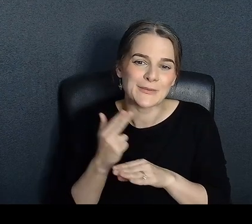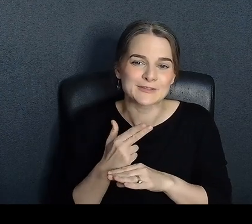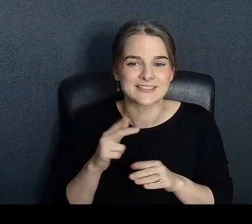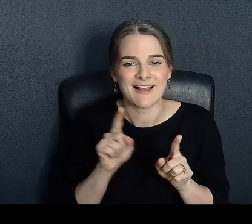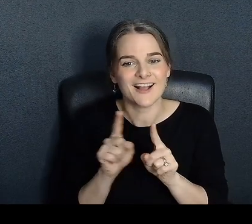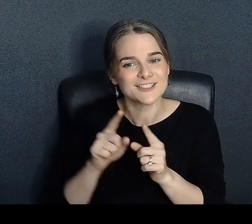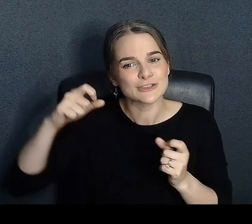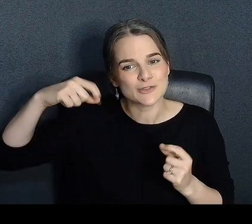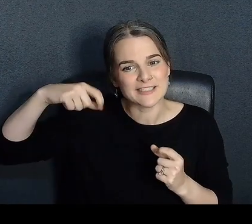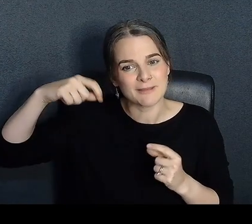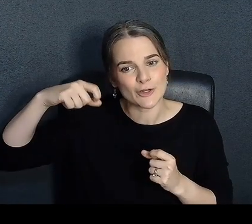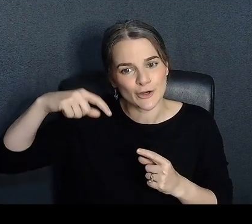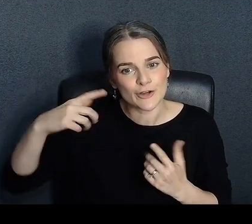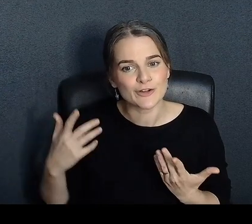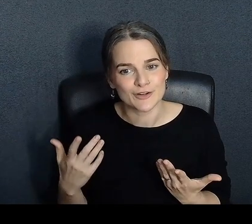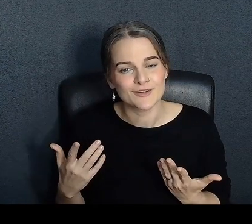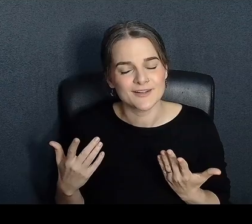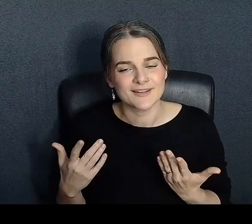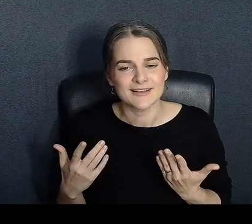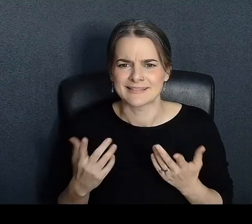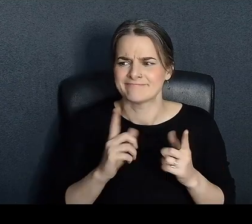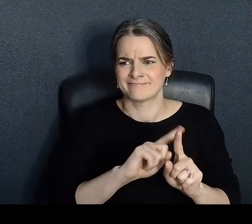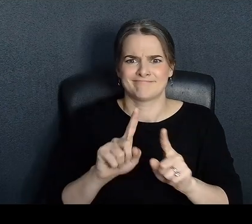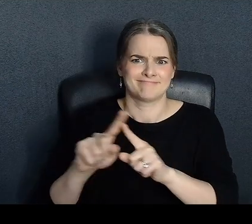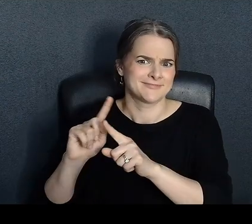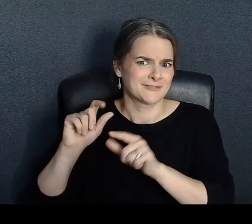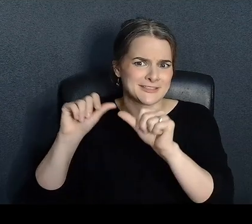So they come in all shapes and styles.